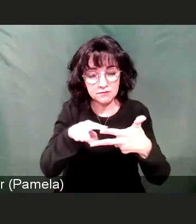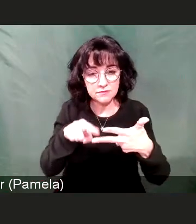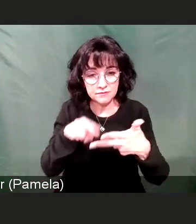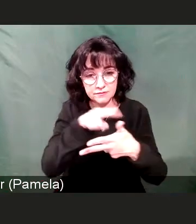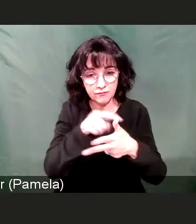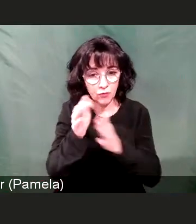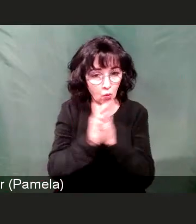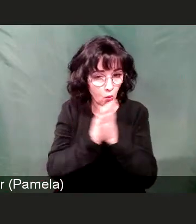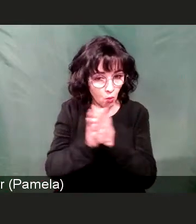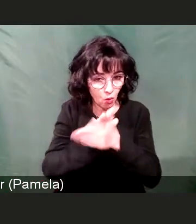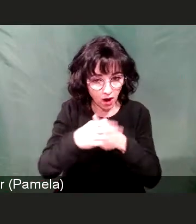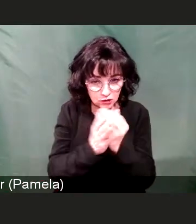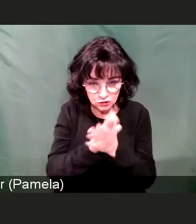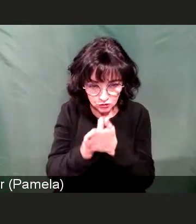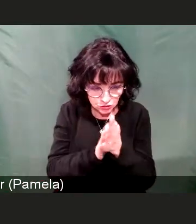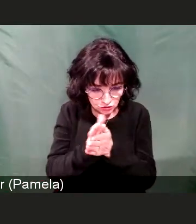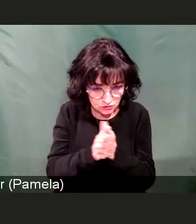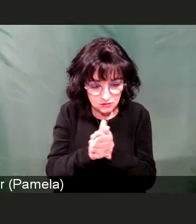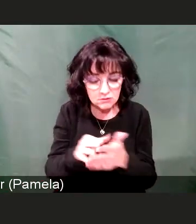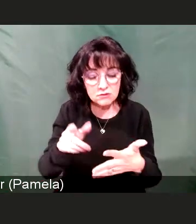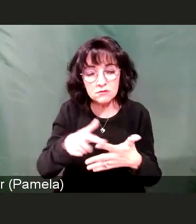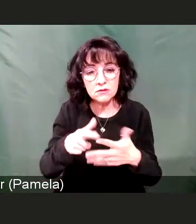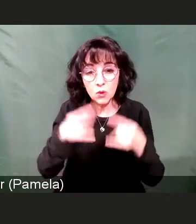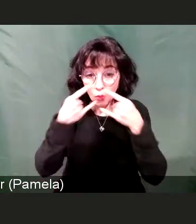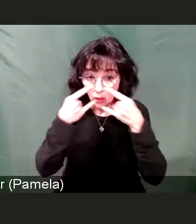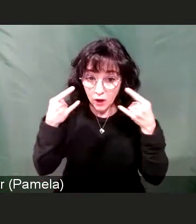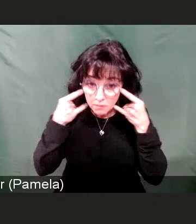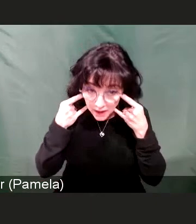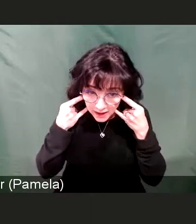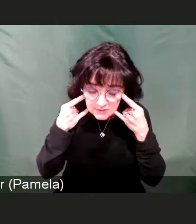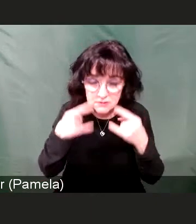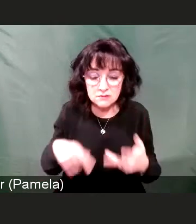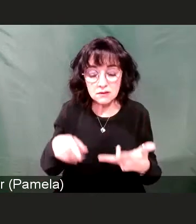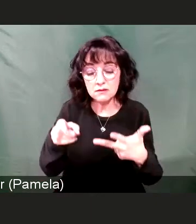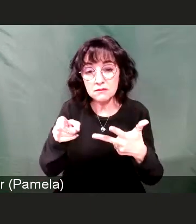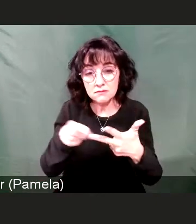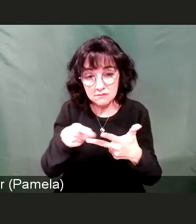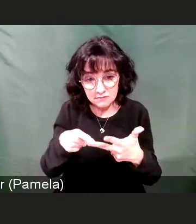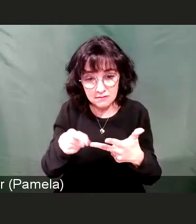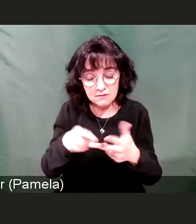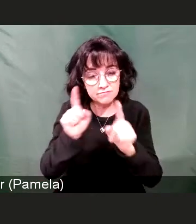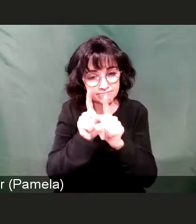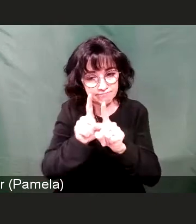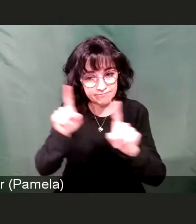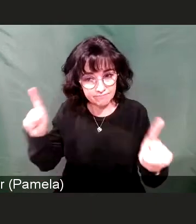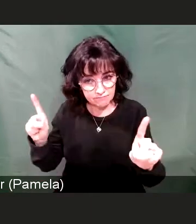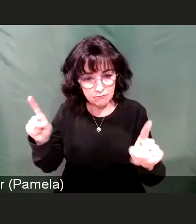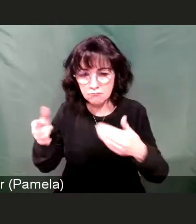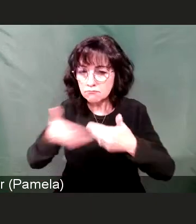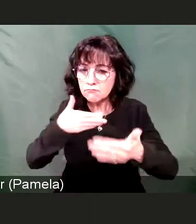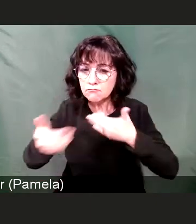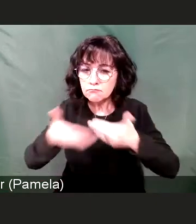even if you have been fortunate enough to receive both doses of the Pfizer or the Moderna vaccine.